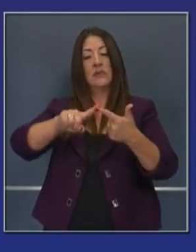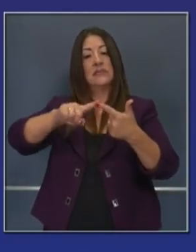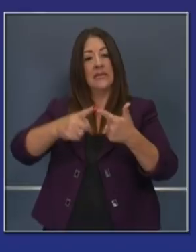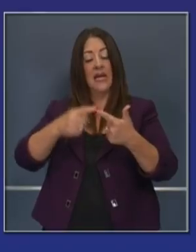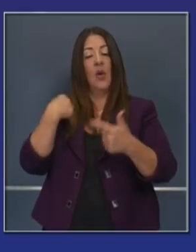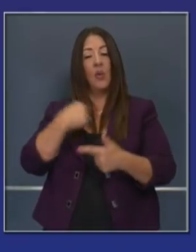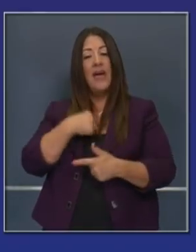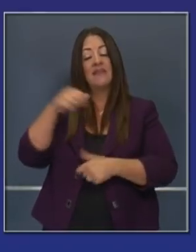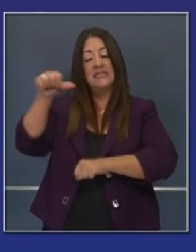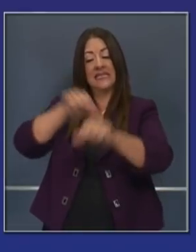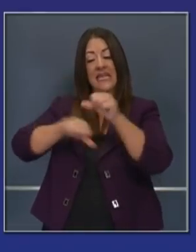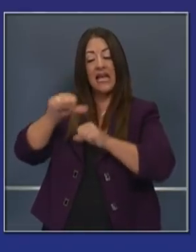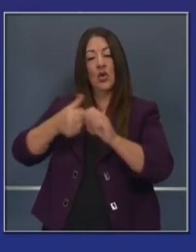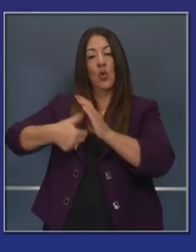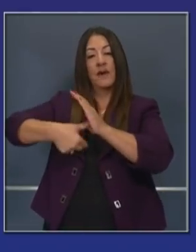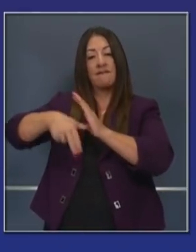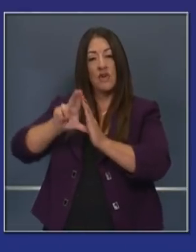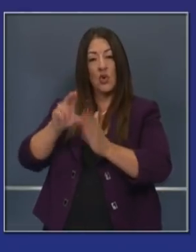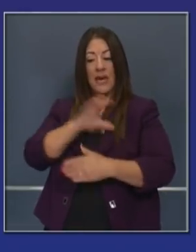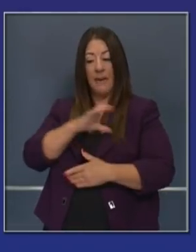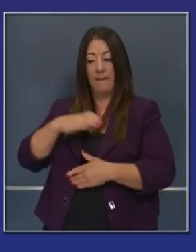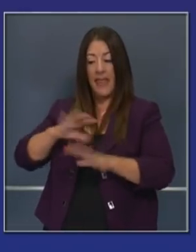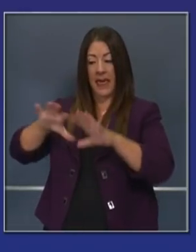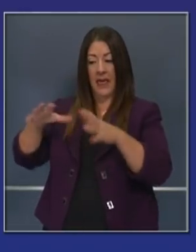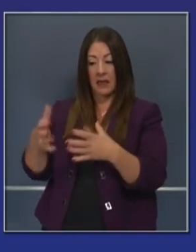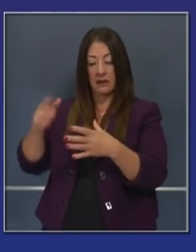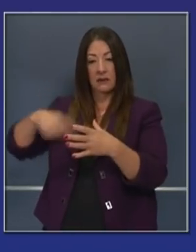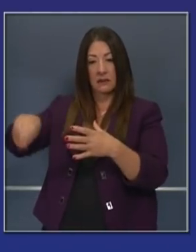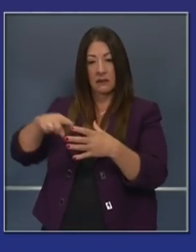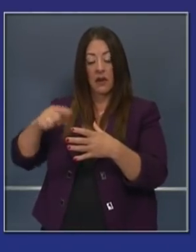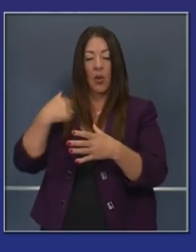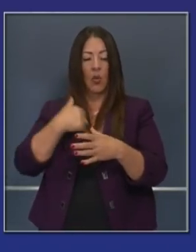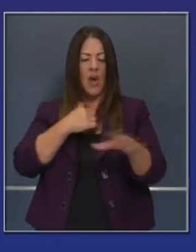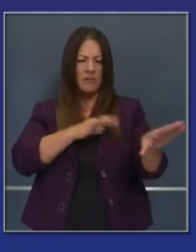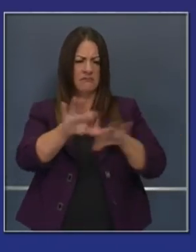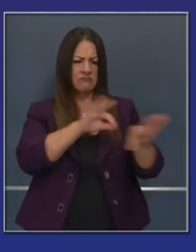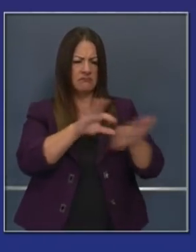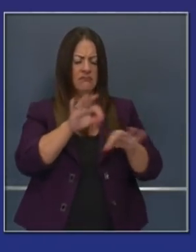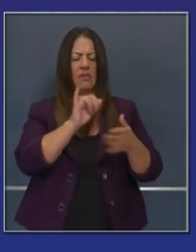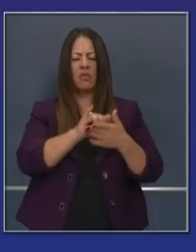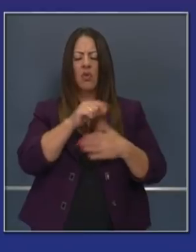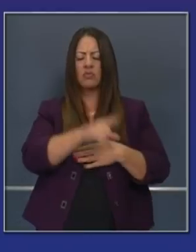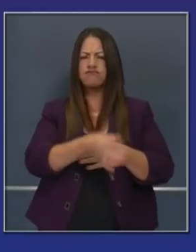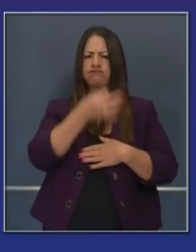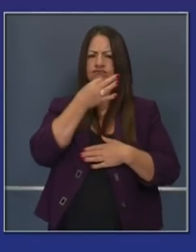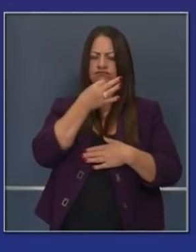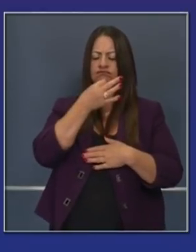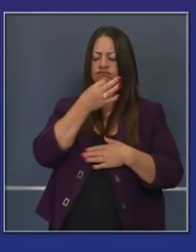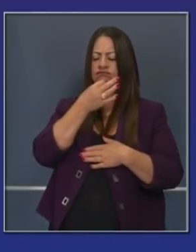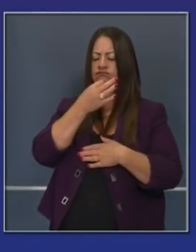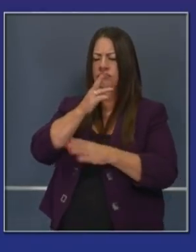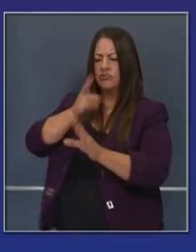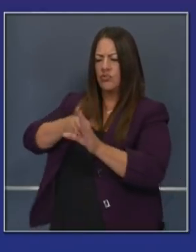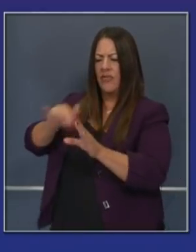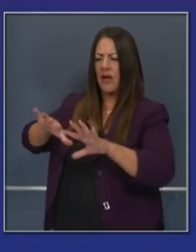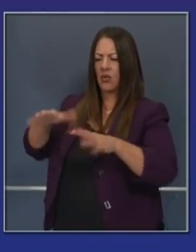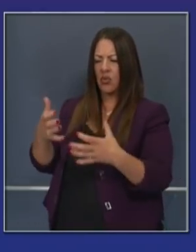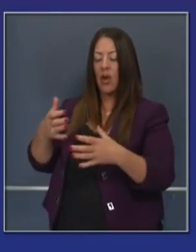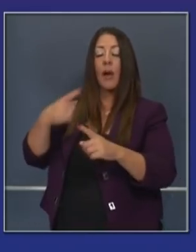TODAY WE ARE ANNOUNCING THAT SECOND PILLAR OF OUR THREE PILLAR STRATEGY. ONE THAT SCIENTIFIC, REVIEW